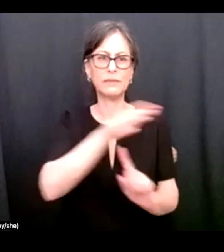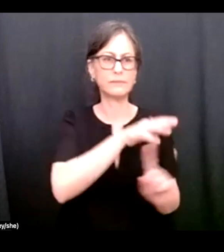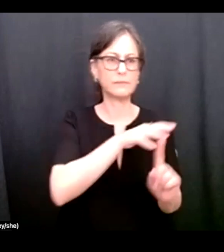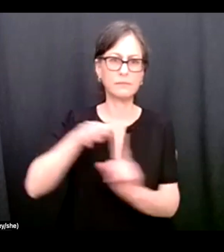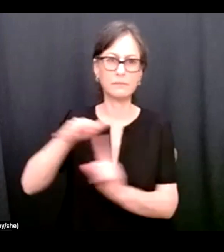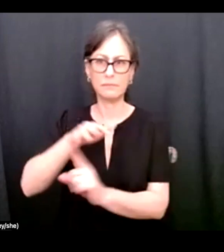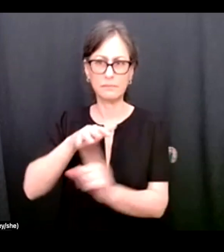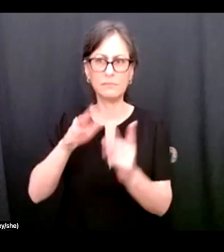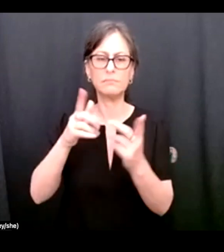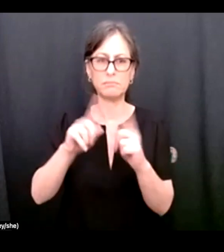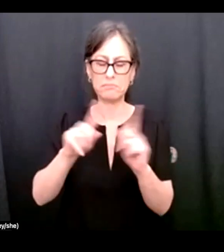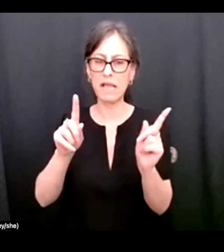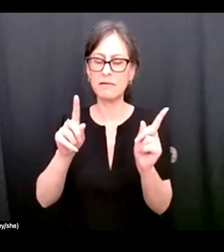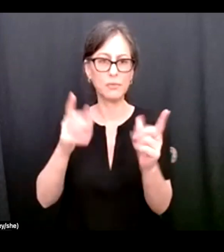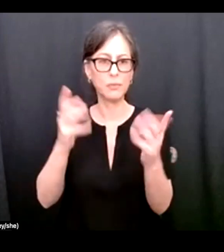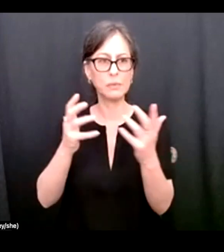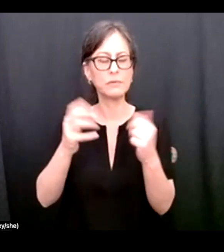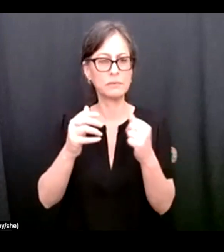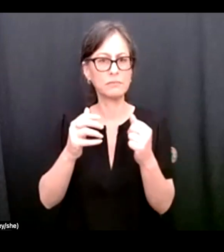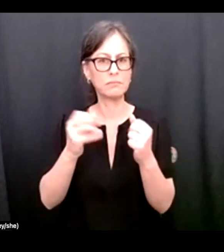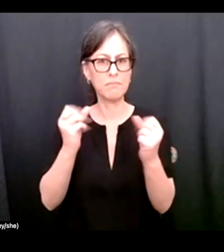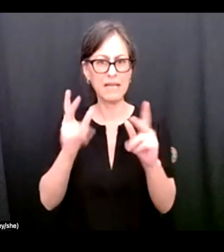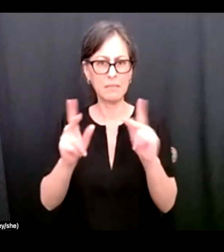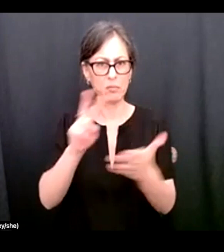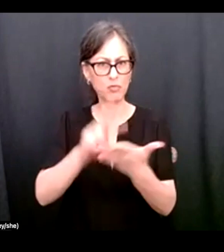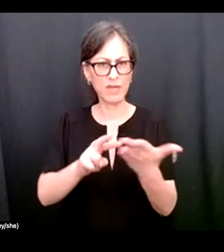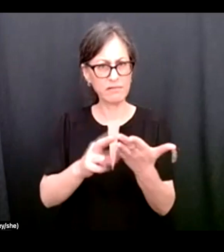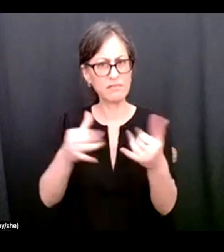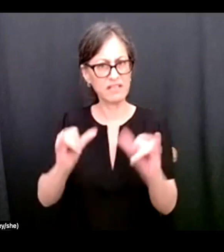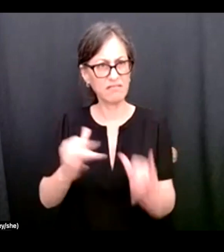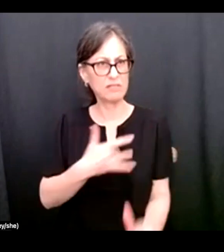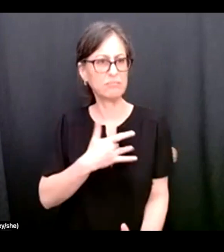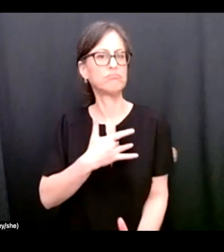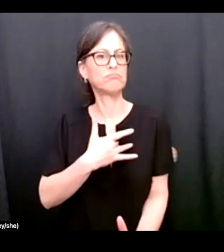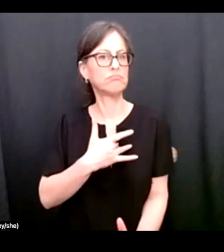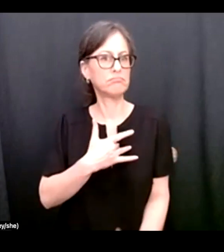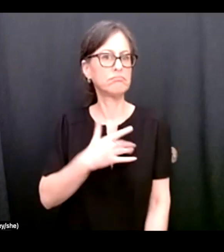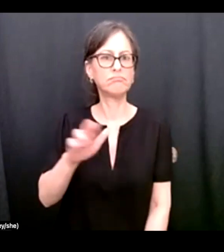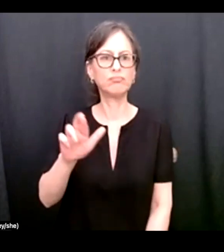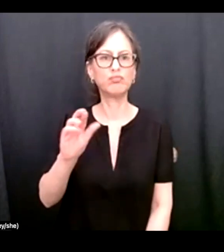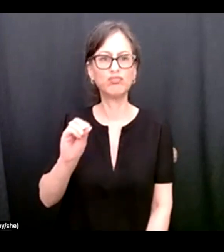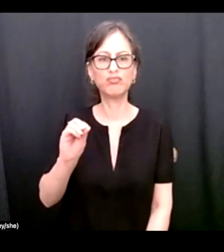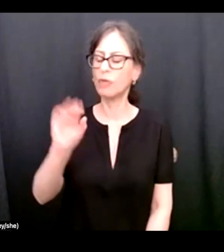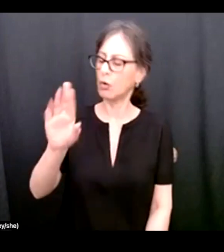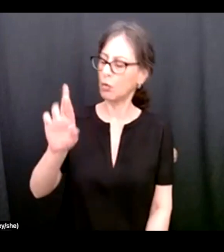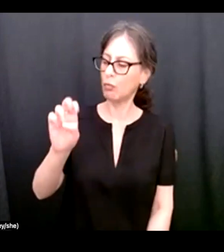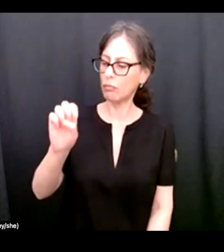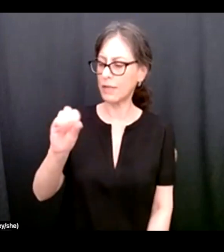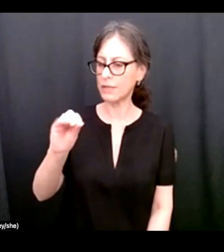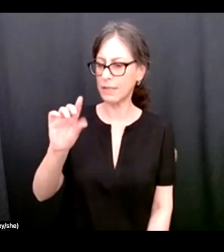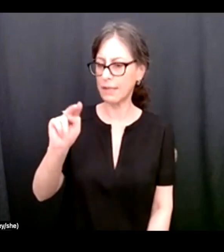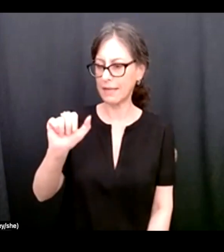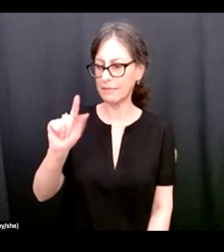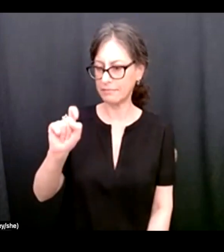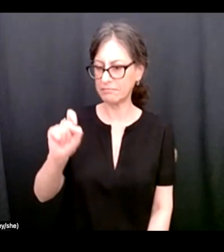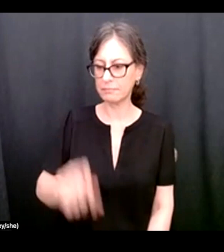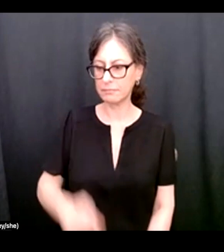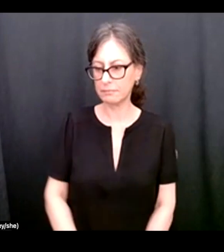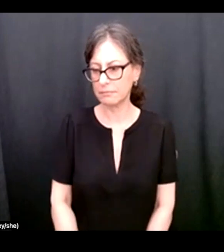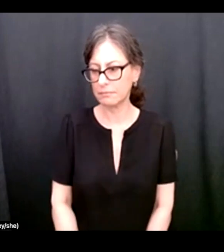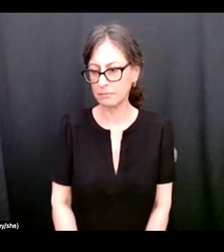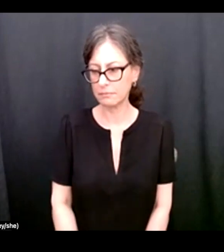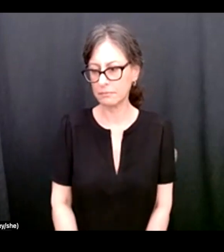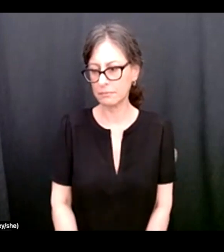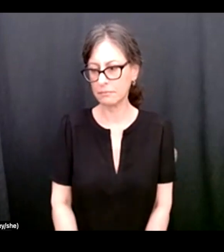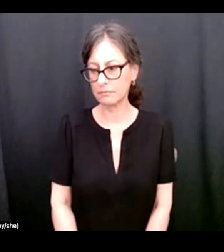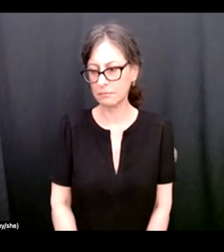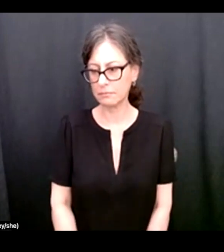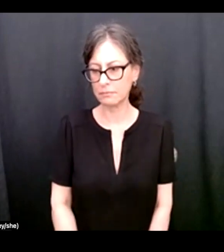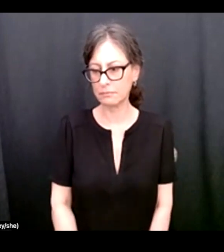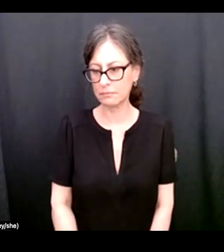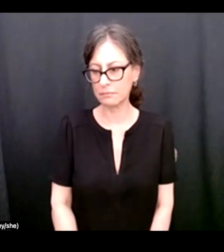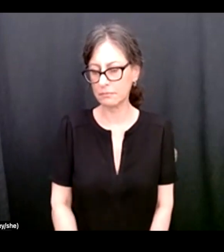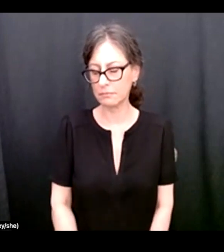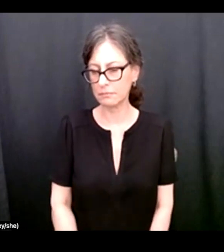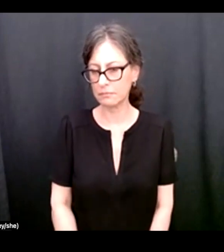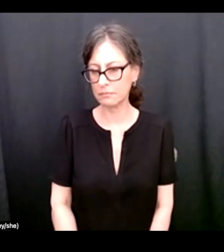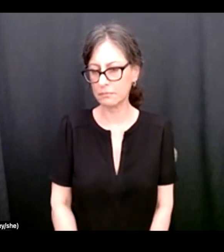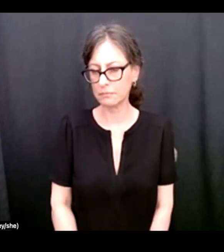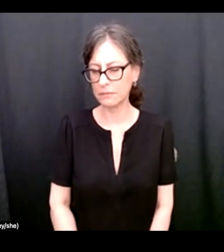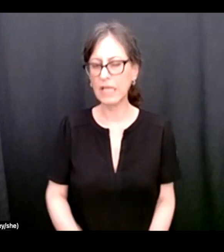have come to resonate with us still and one of the things is kind of a grounding to place or a,